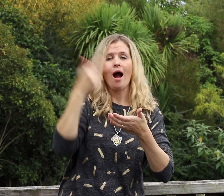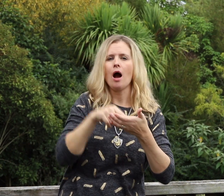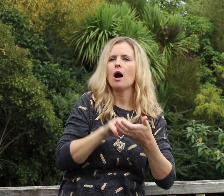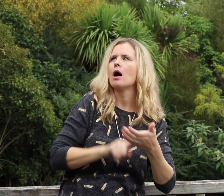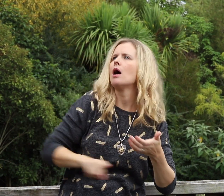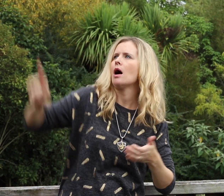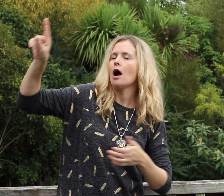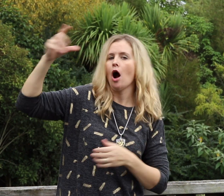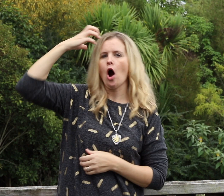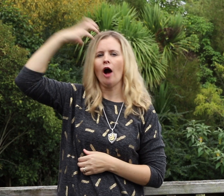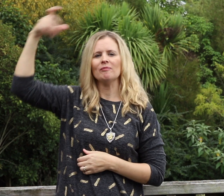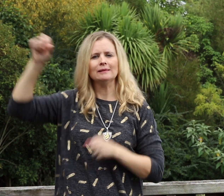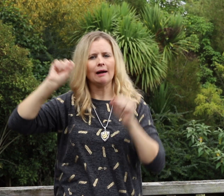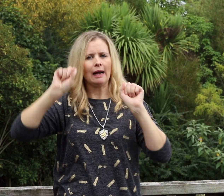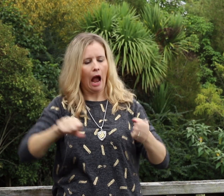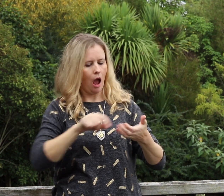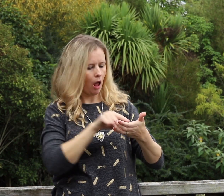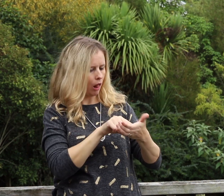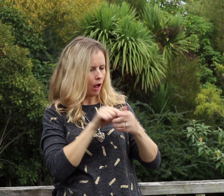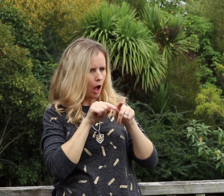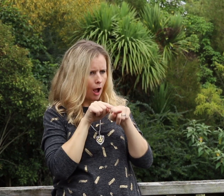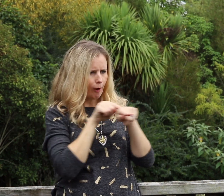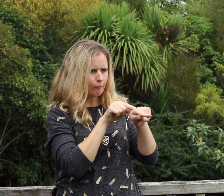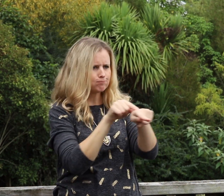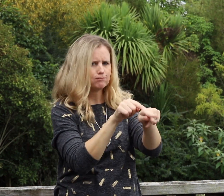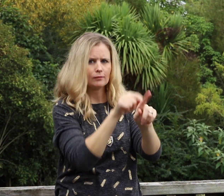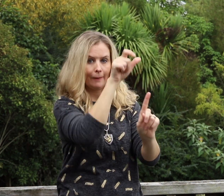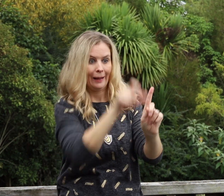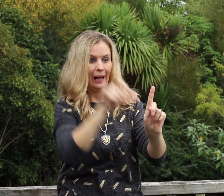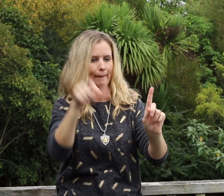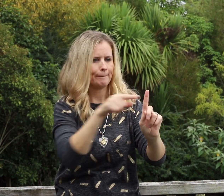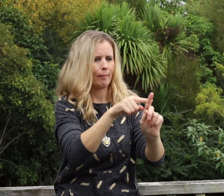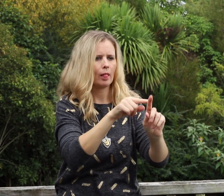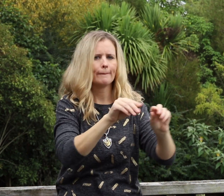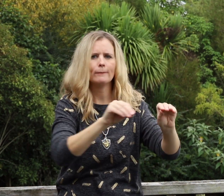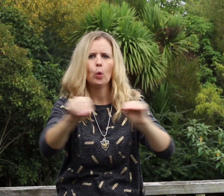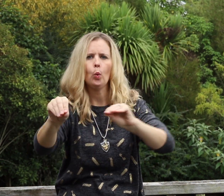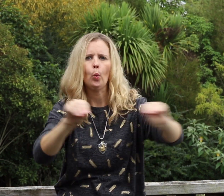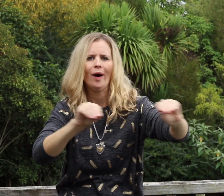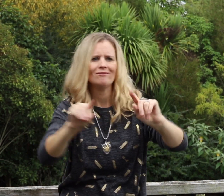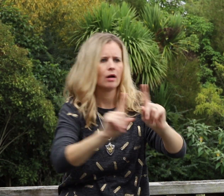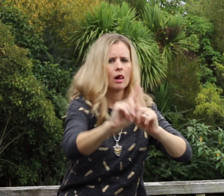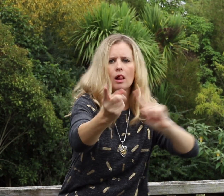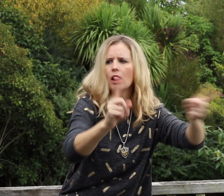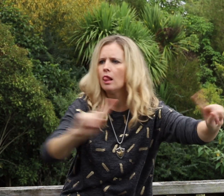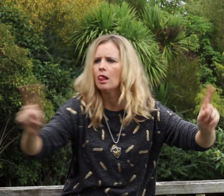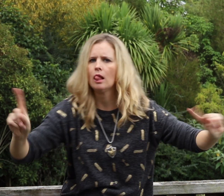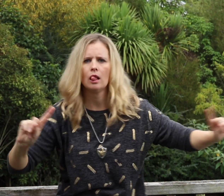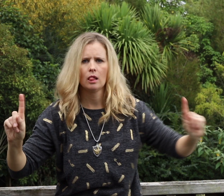roaming activities daily. Gee, they are actually helping us